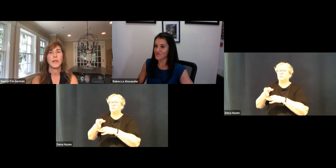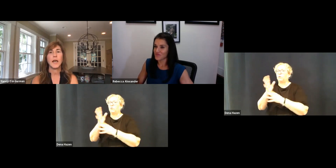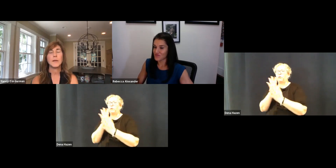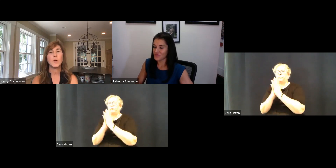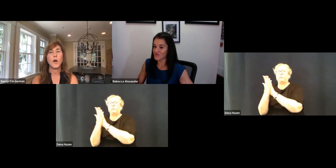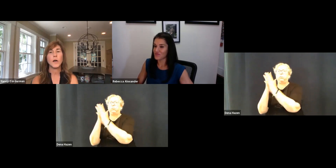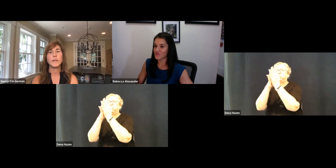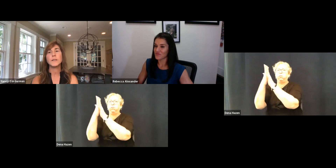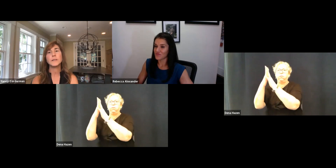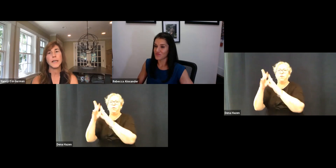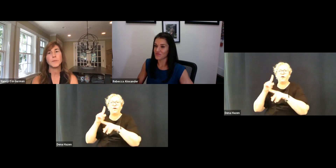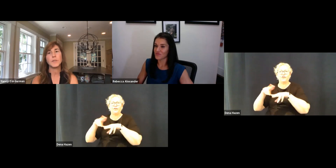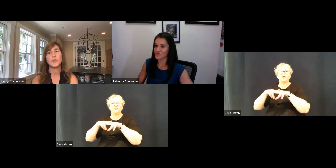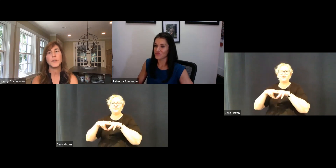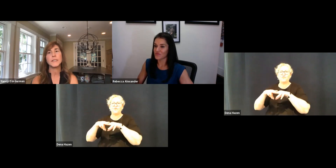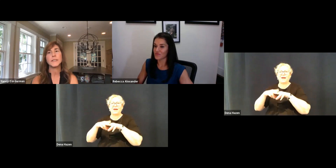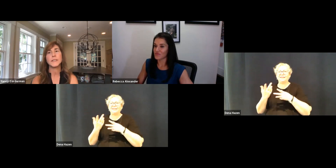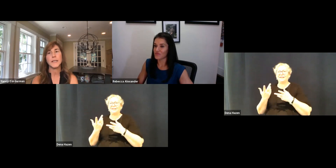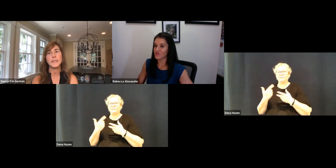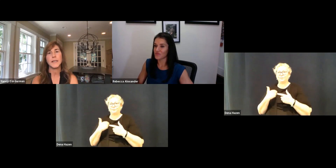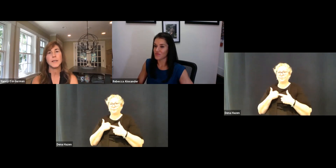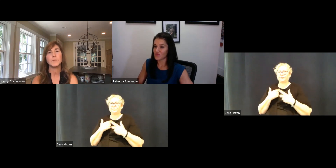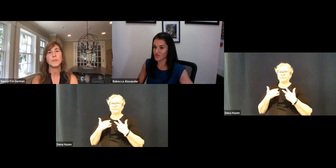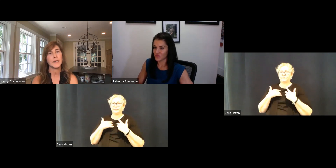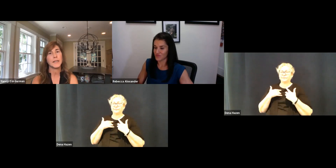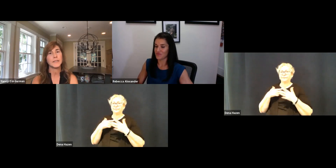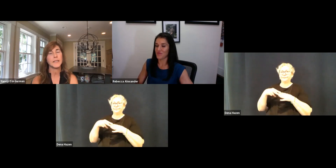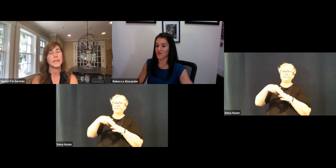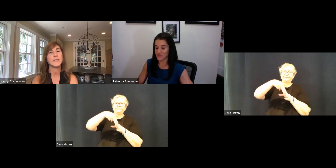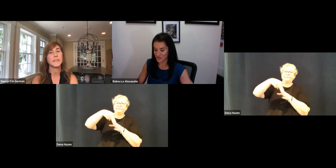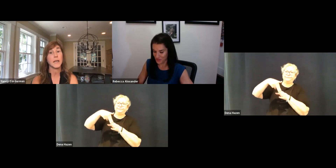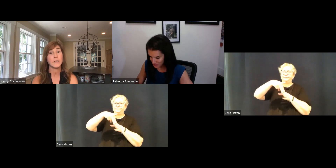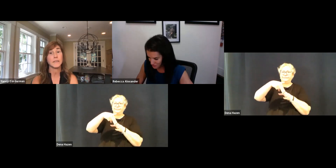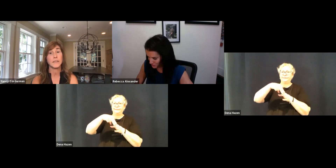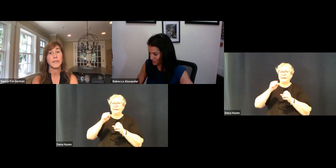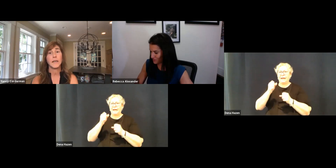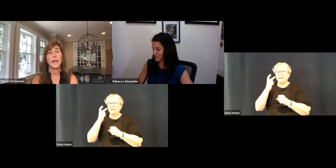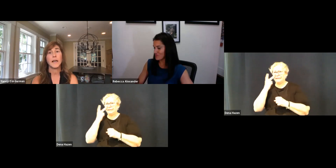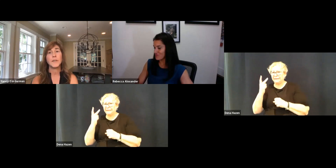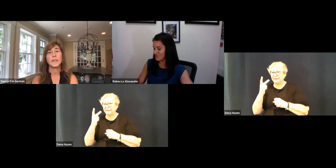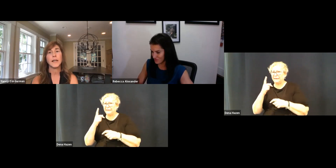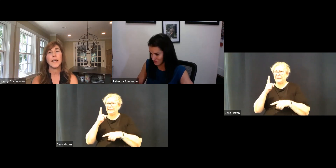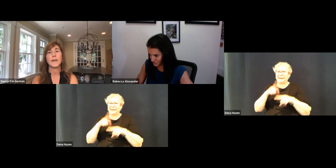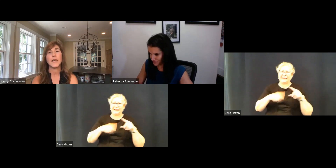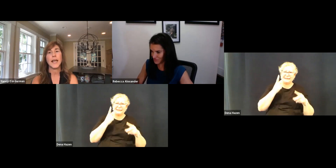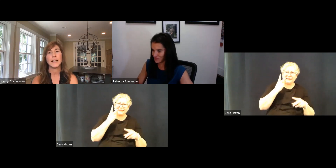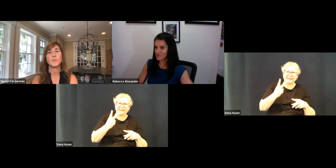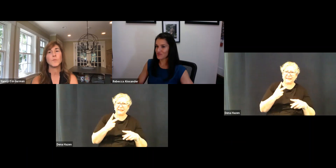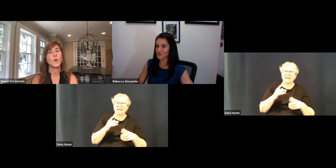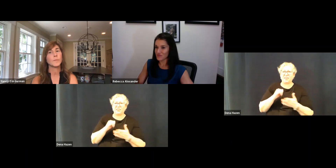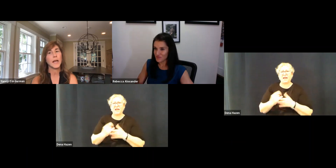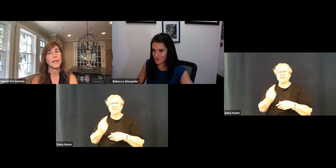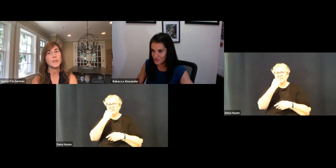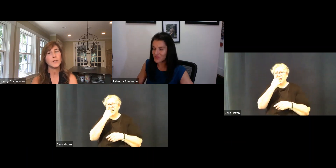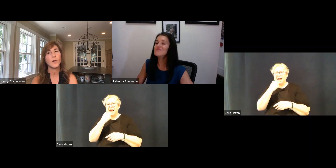I am caught in the land between sight and blindness, and it sucks. I feel like I have to act more blind